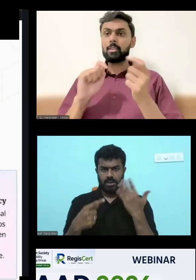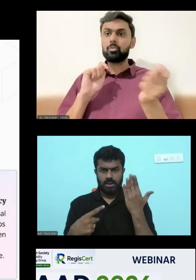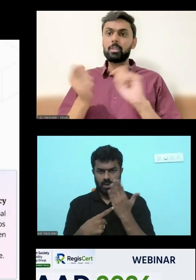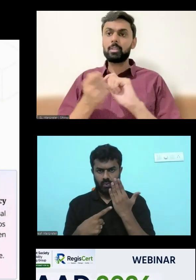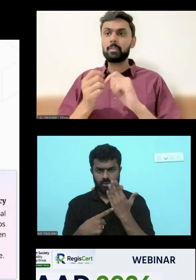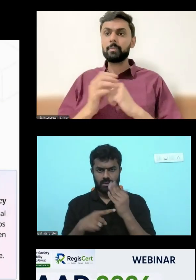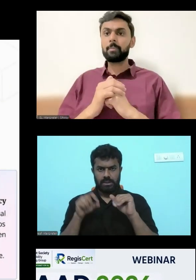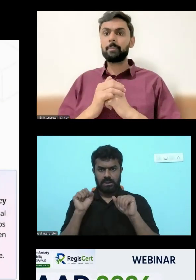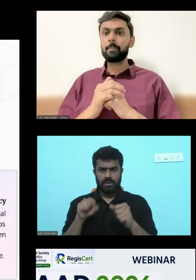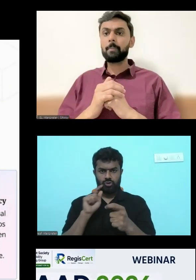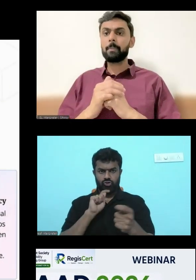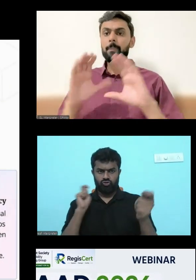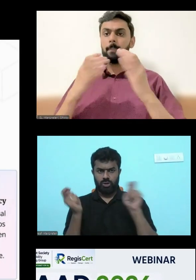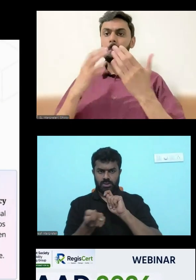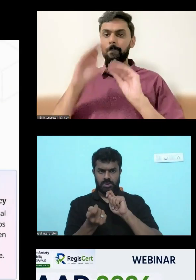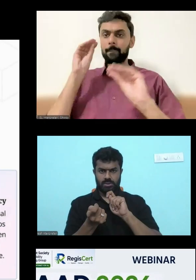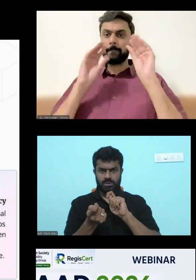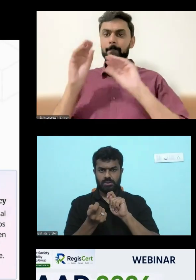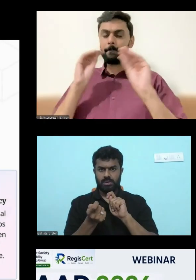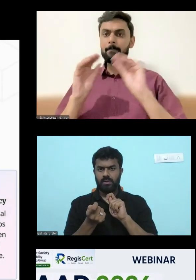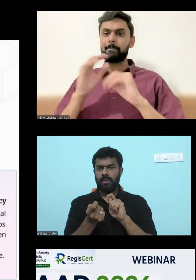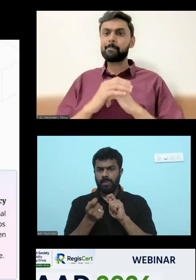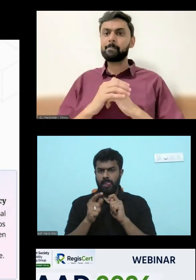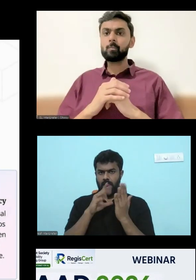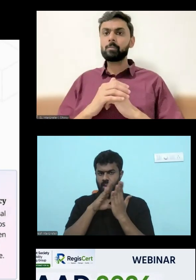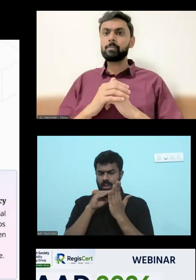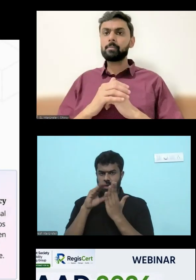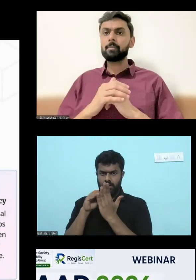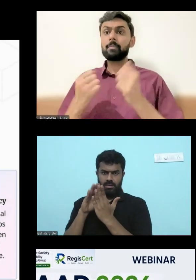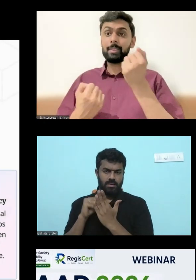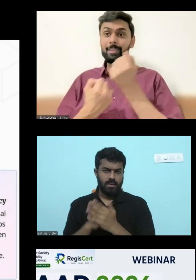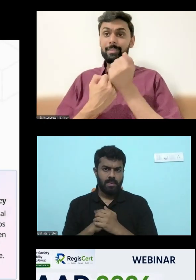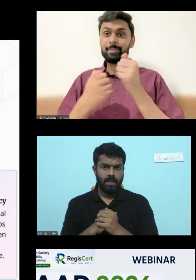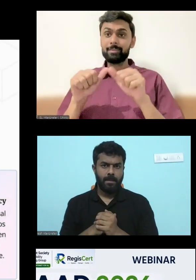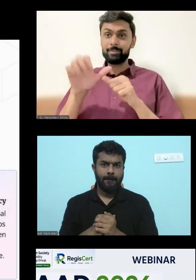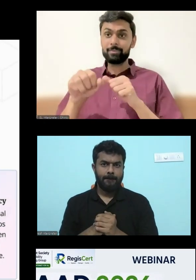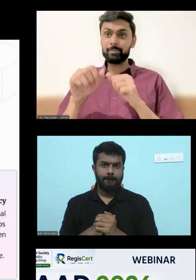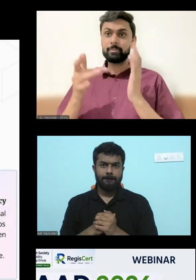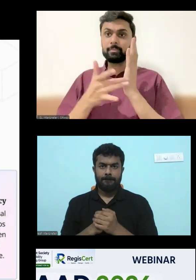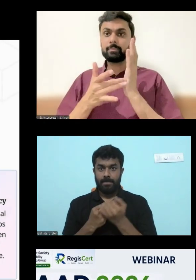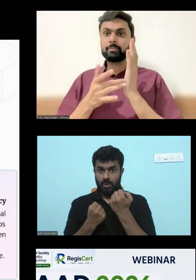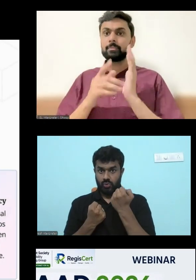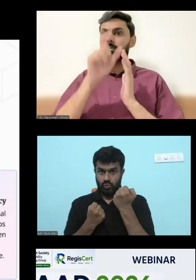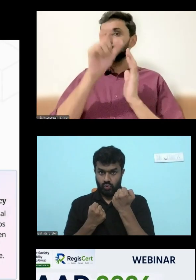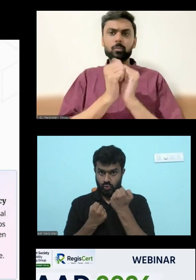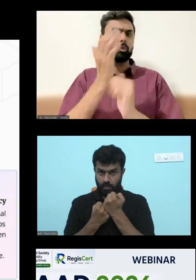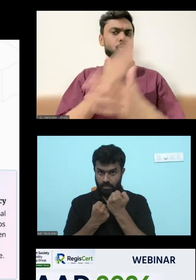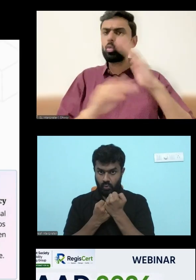Talking about assistive technology, it is not only used for persons with disability but it is also